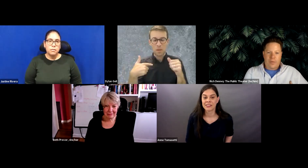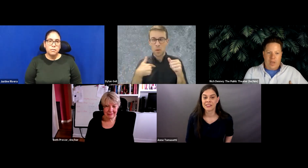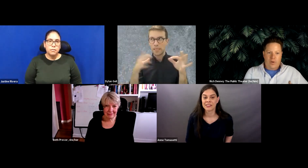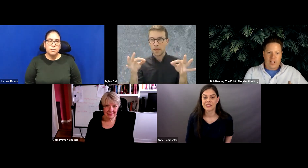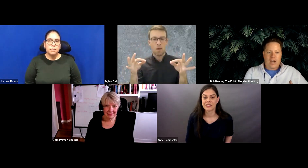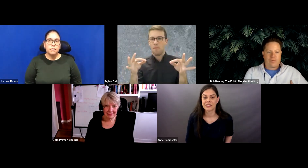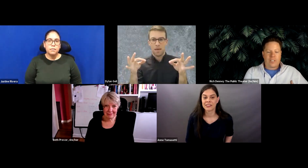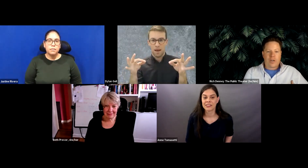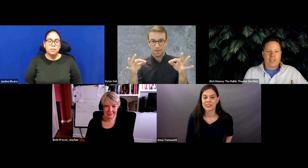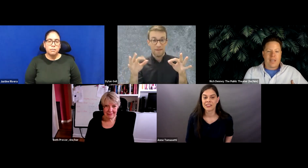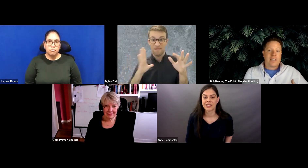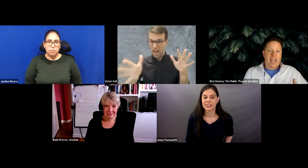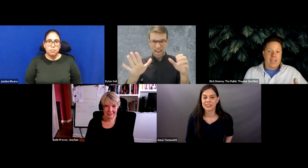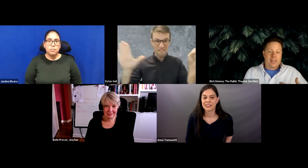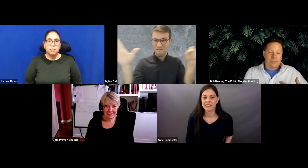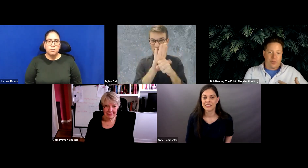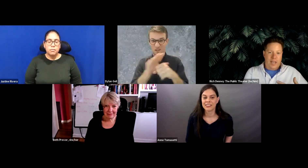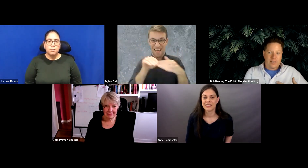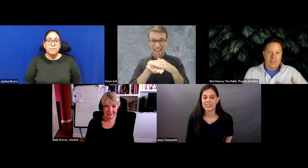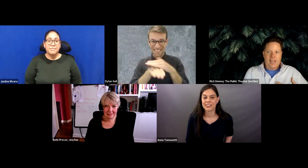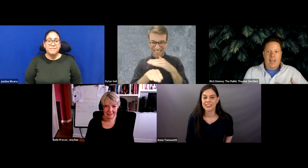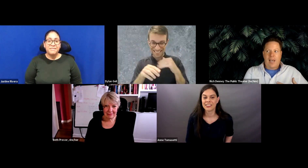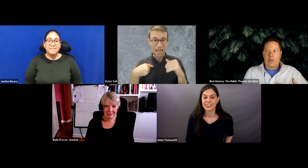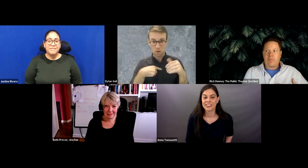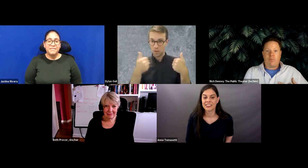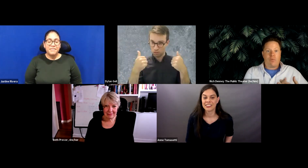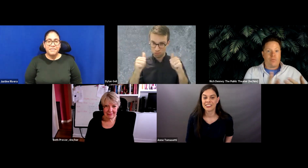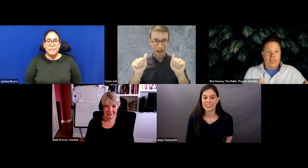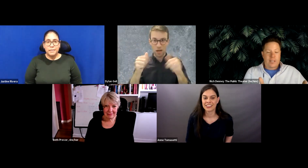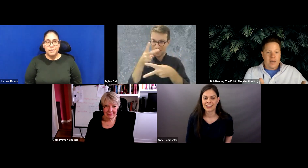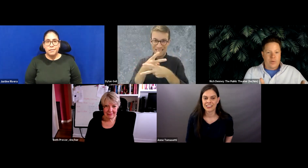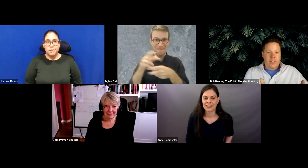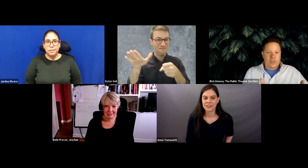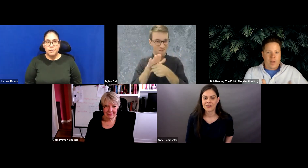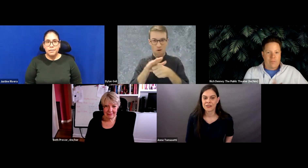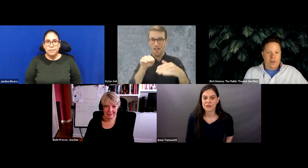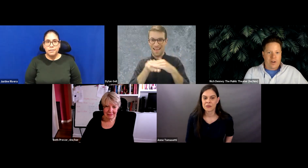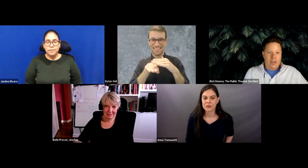from that point and really tried to maintain that full out. We were really excited to bring the show back for another eight